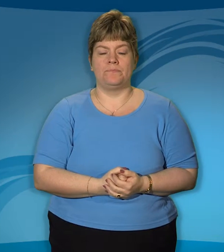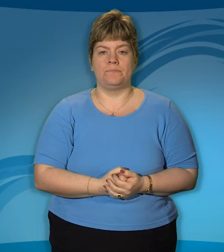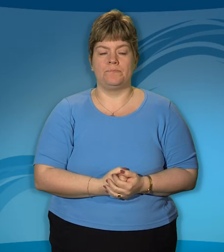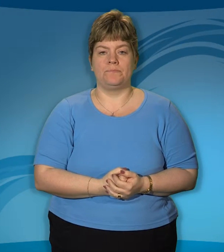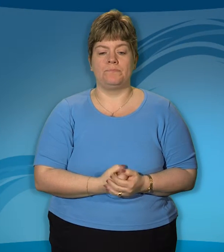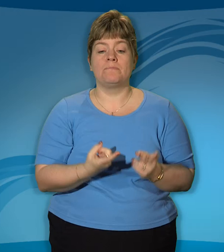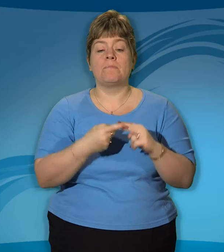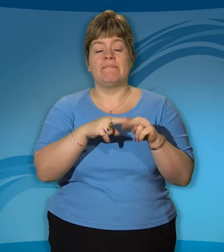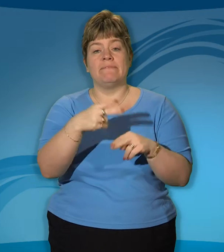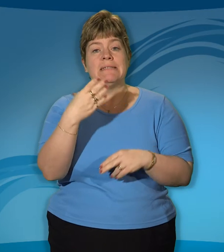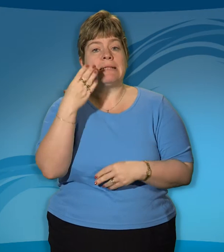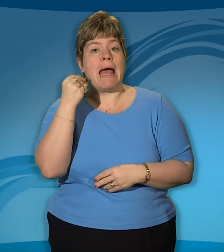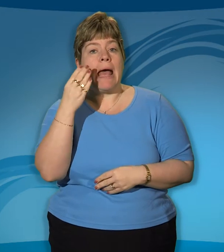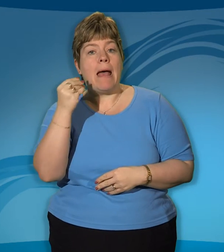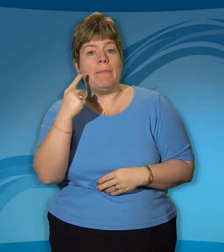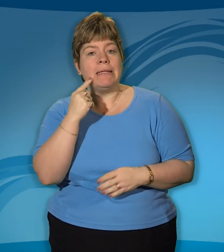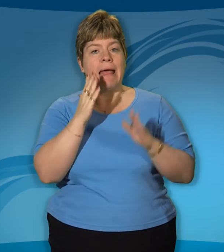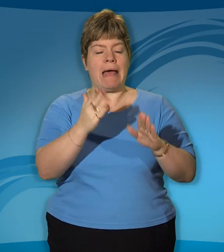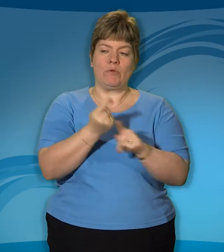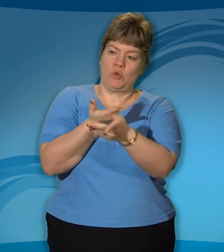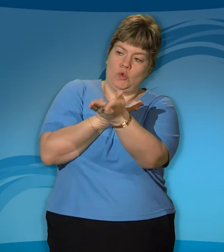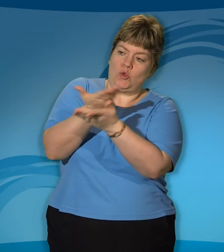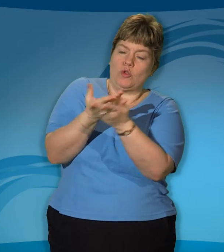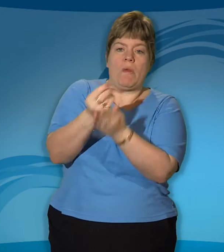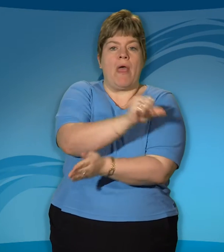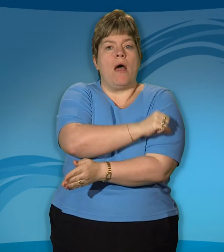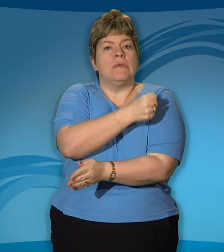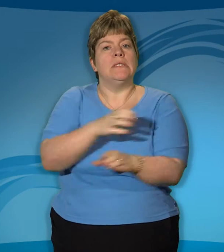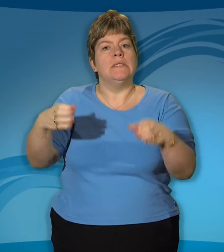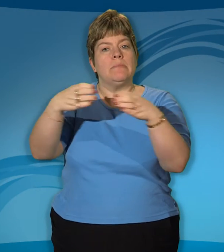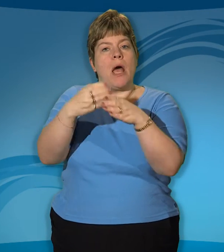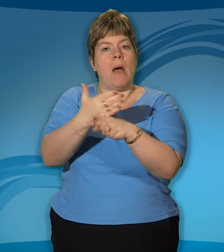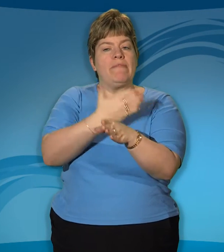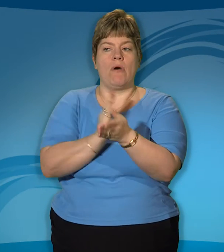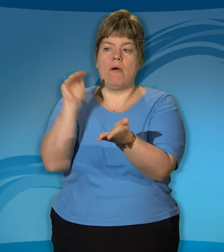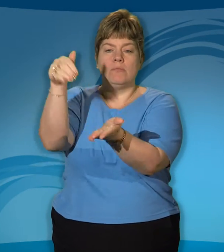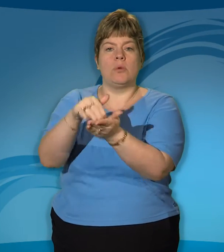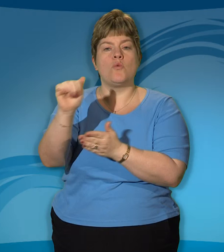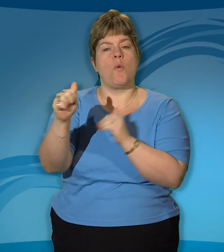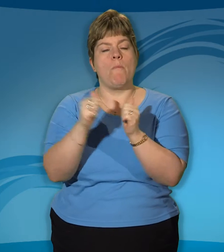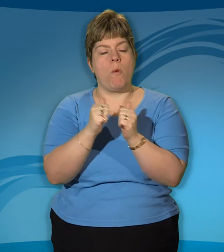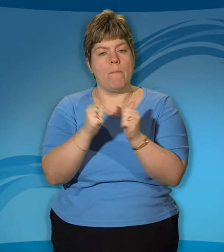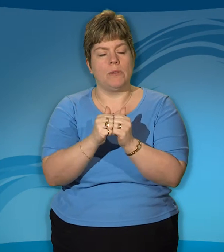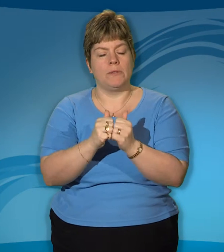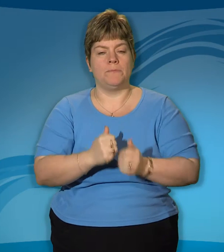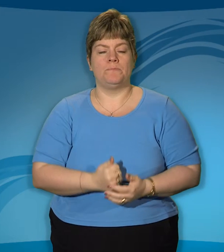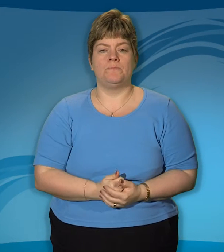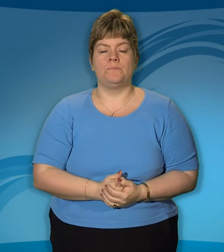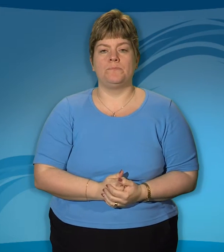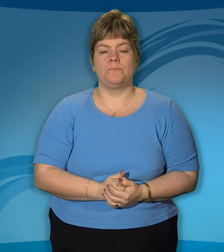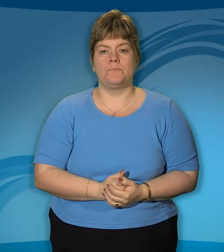If you are diabetic please discuss this with Endoscopy before attending or with your consultant.